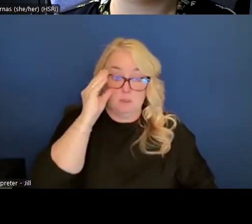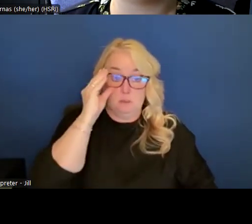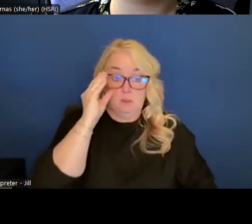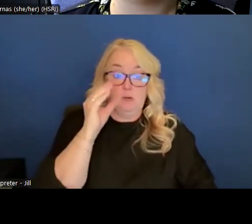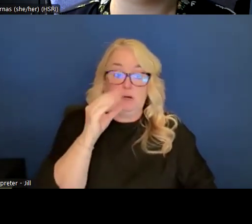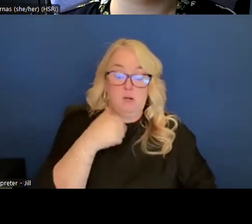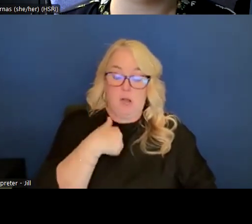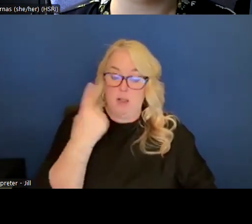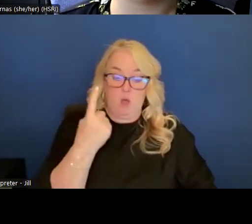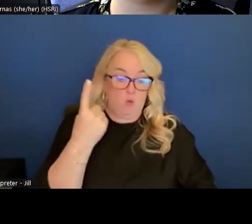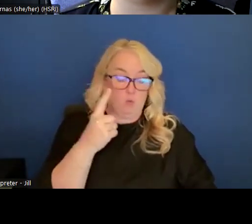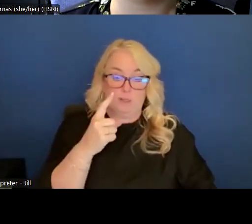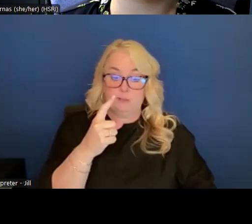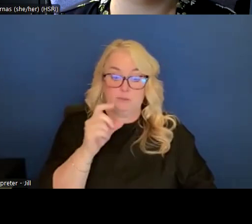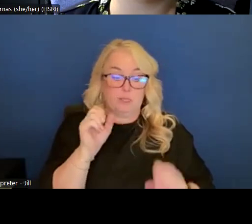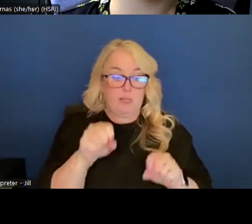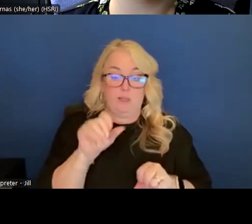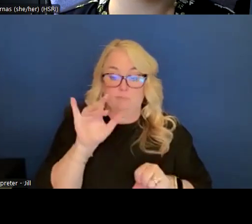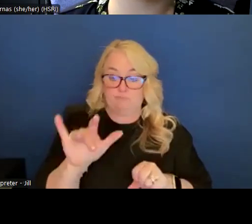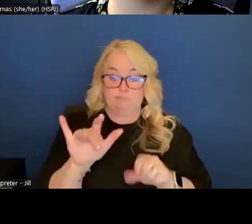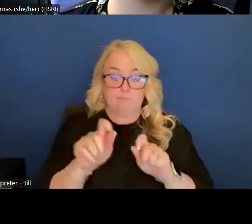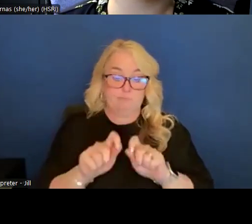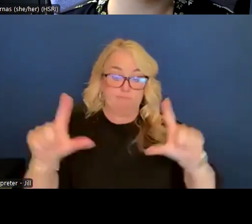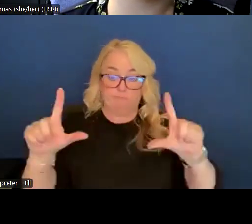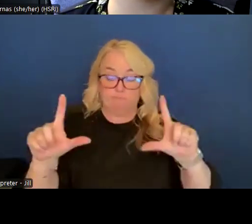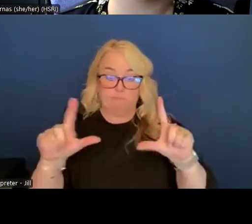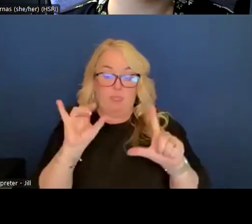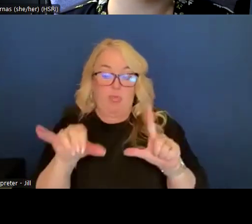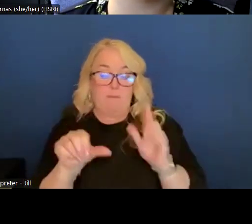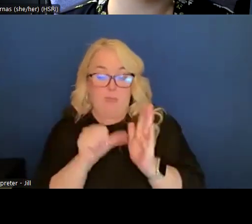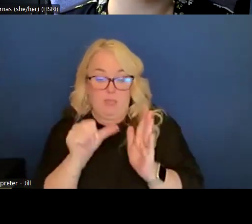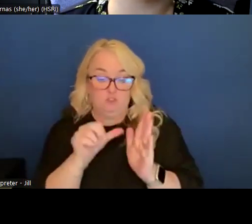just always jump to this page and find a state's waiver.